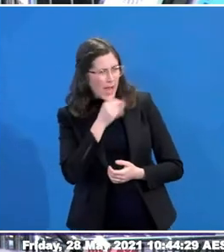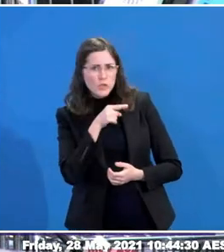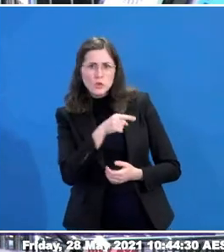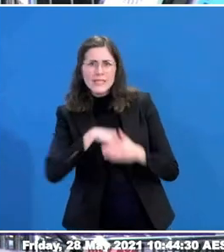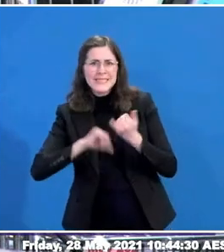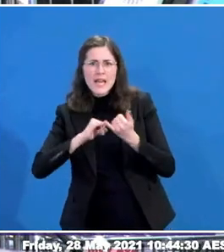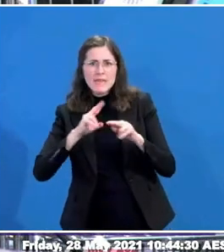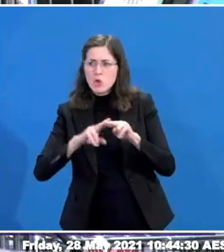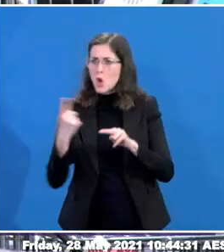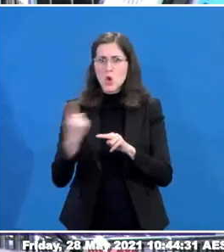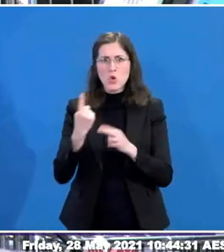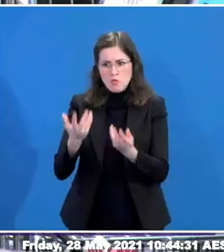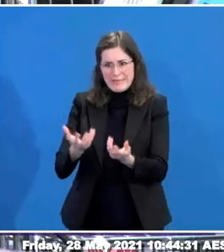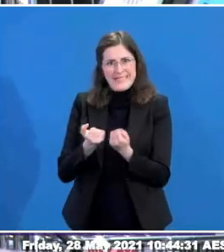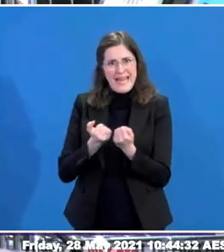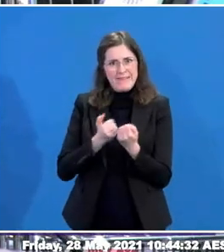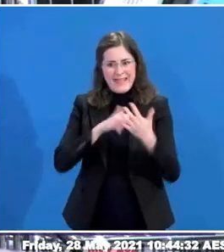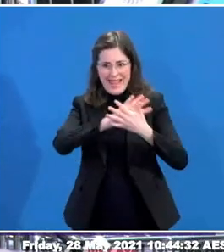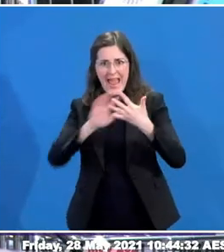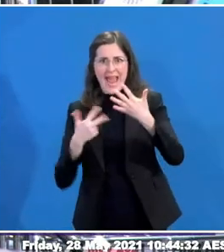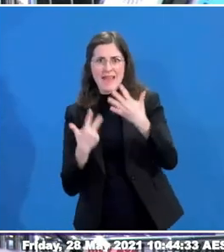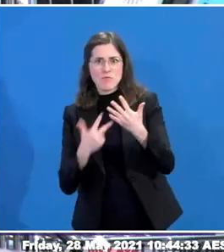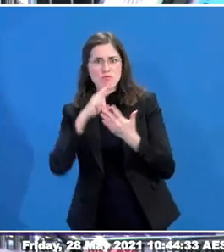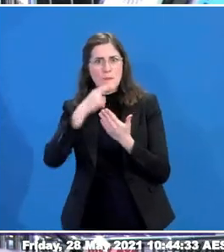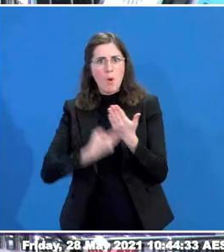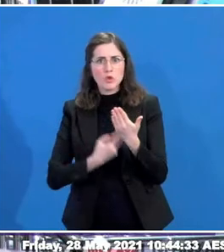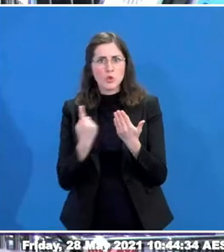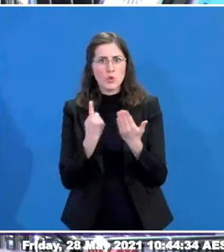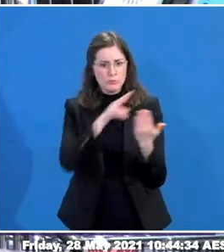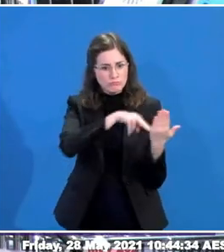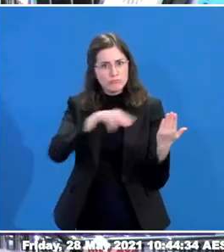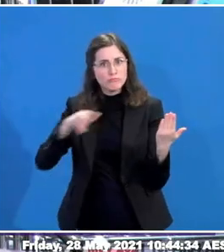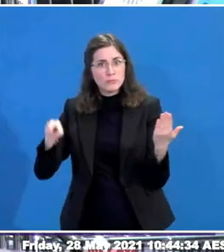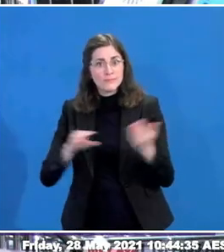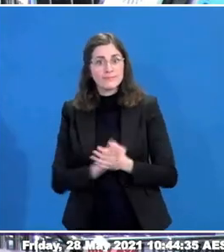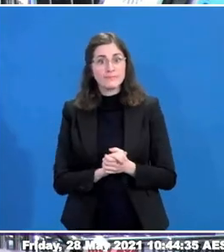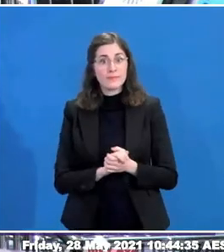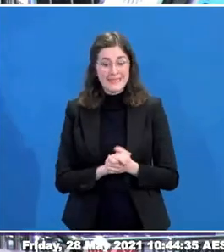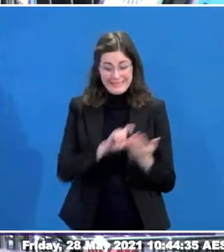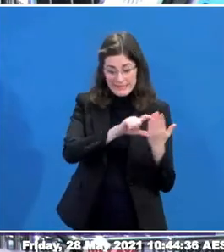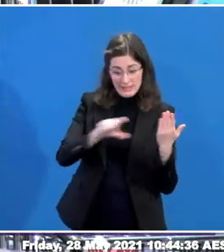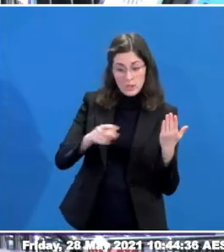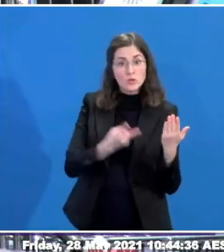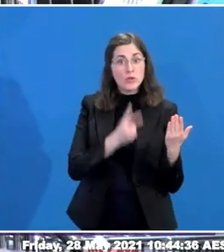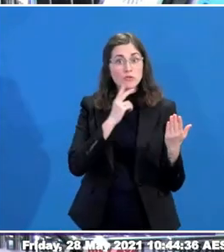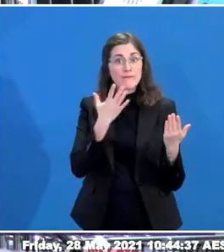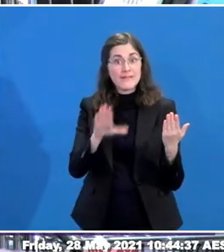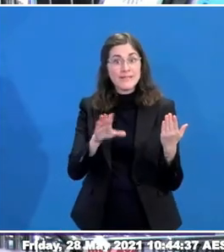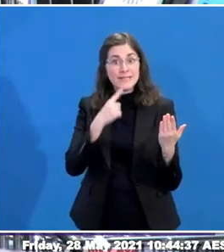copies of the Piaud reports, and at paragraph 250 you set out who received the reports.